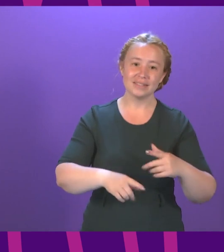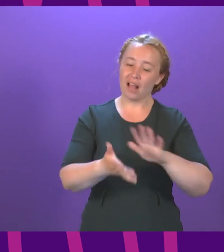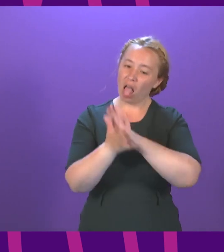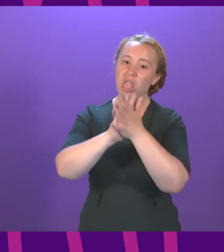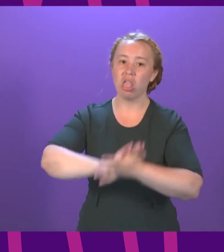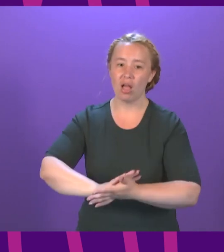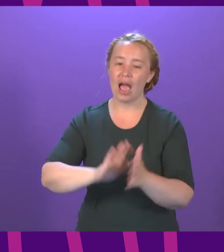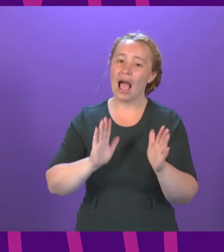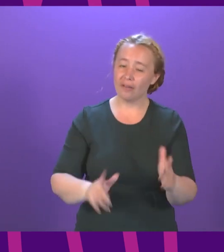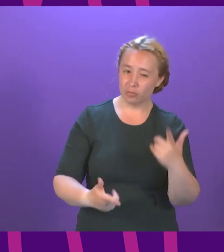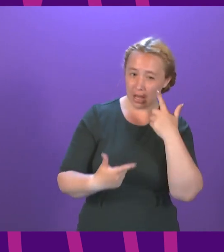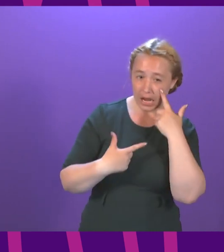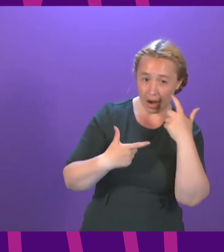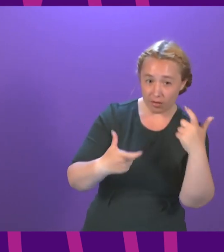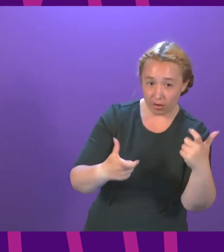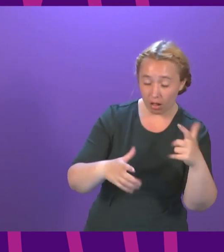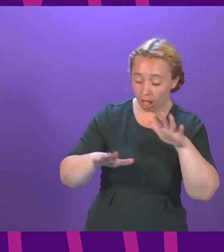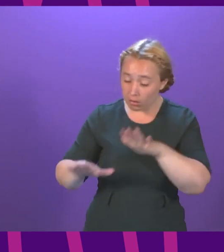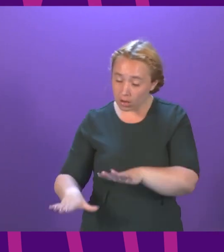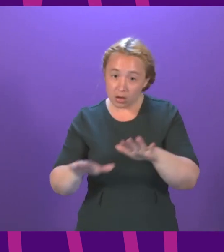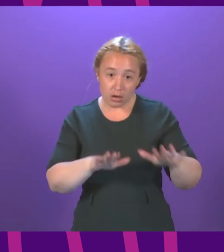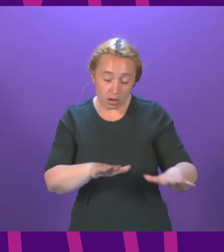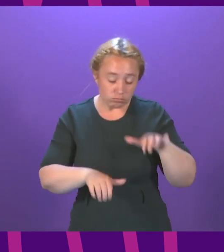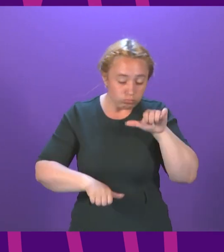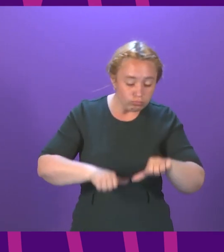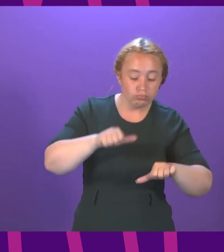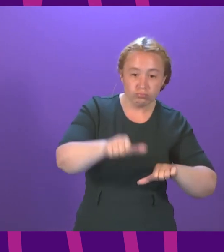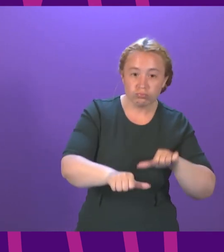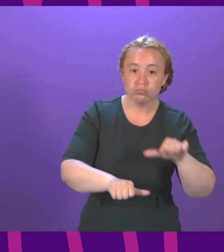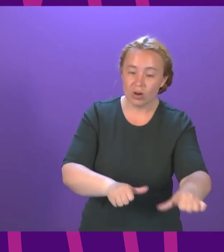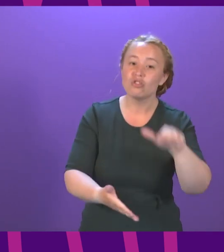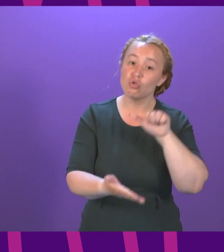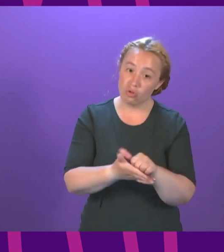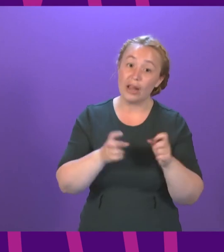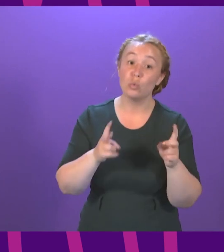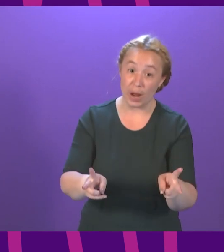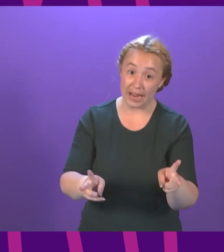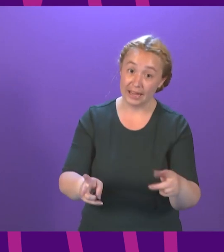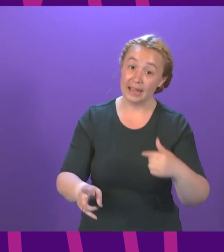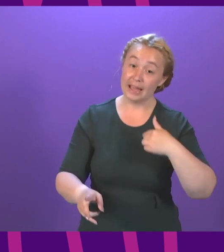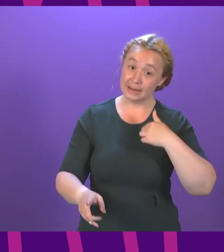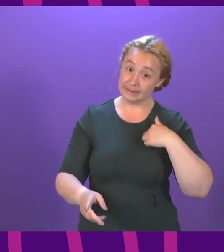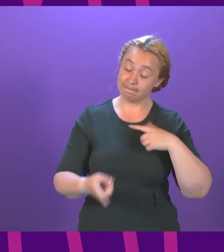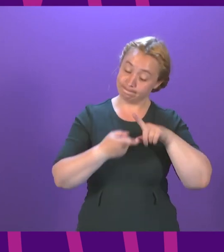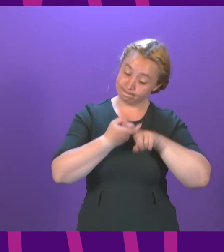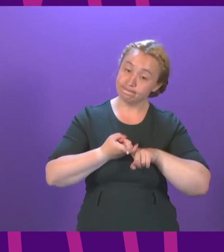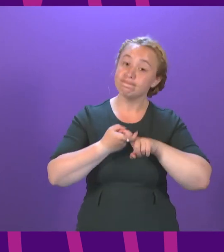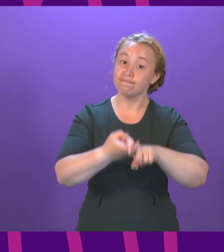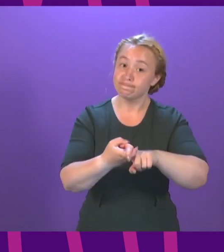careful, cautious path forward is the right one and I am absolutely prepared to defend that.